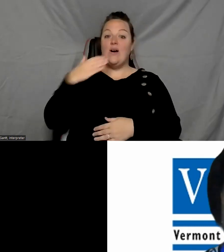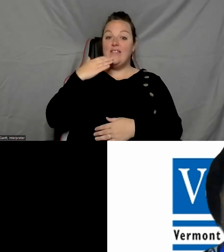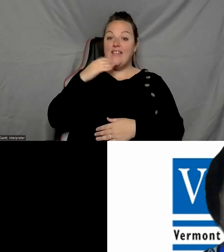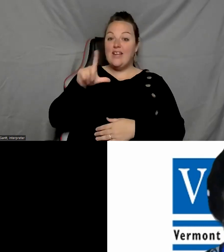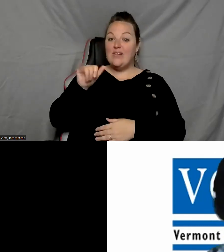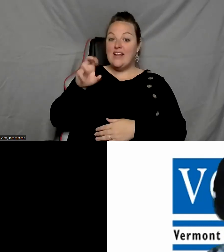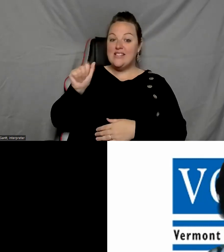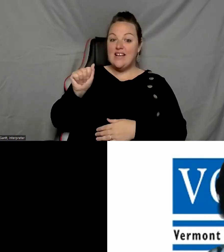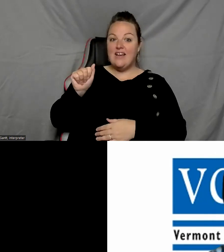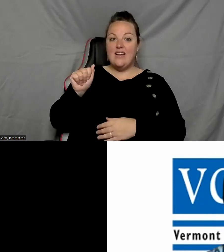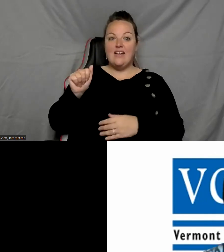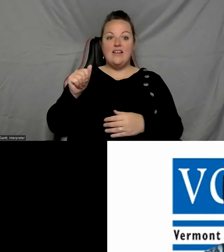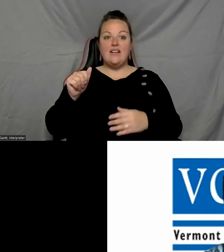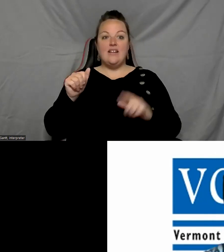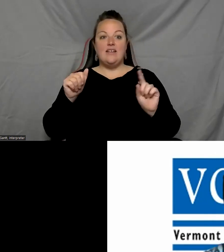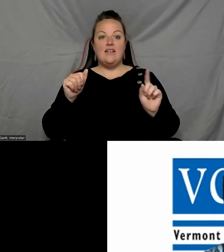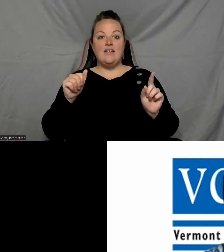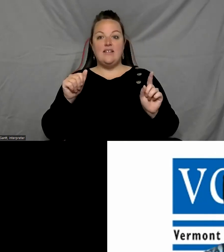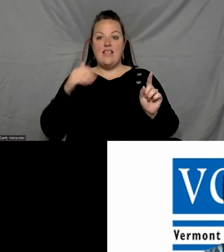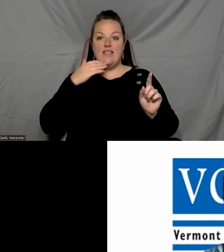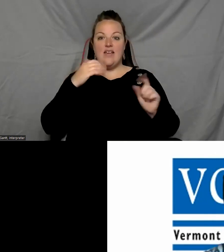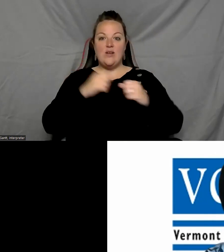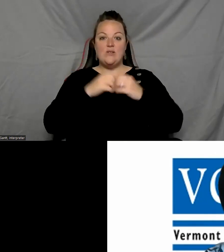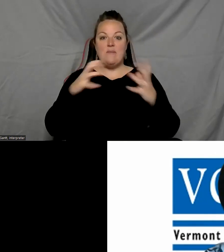Thank you both so much. We're going to have to unfortunately move on so we have time.